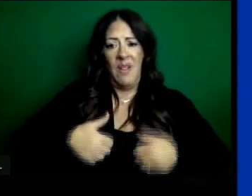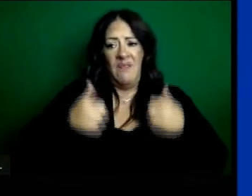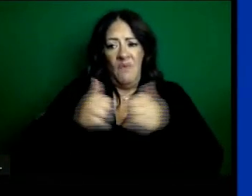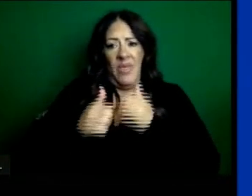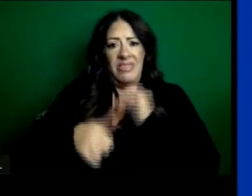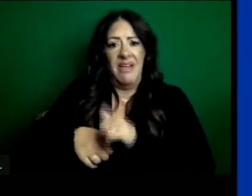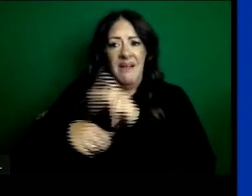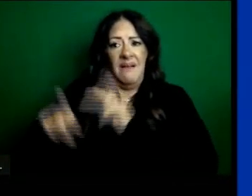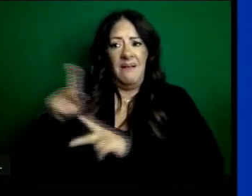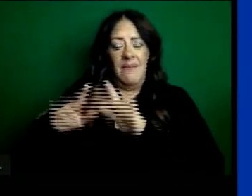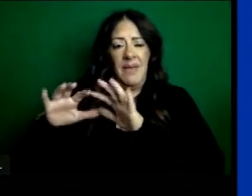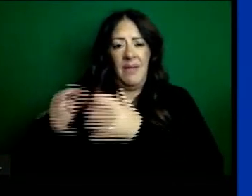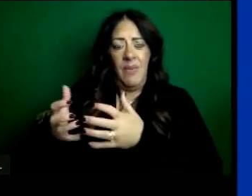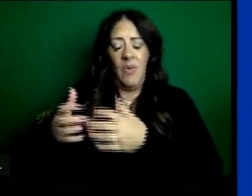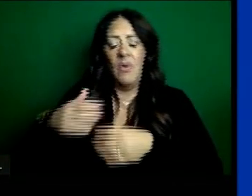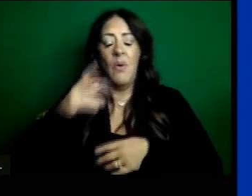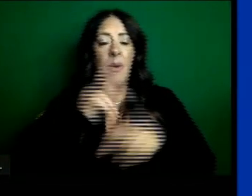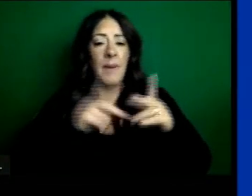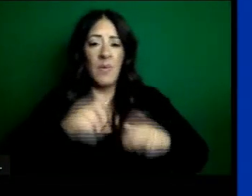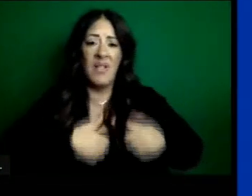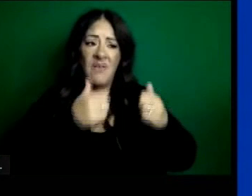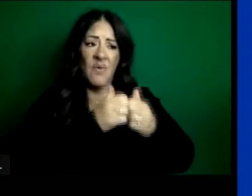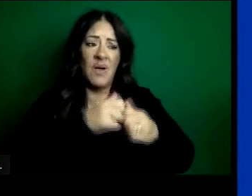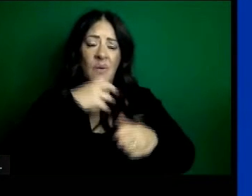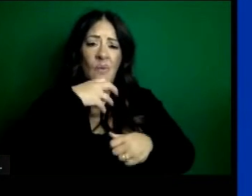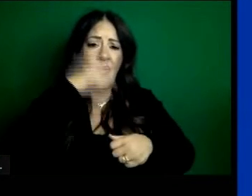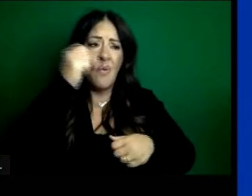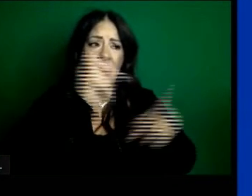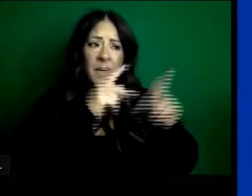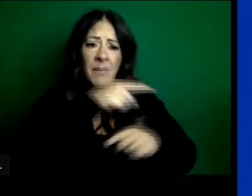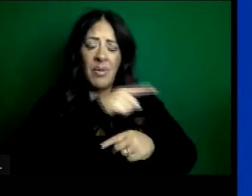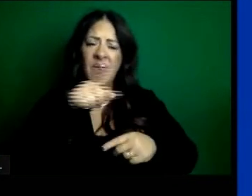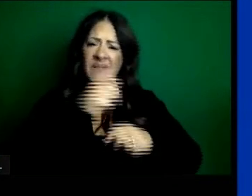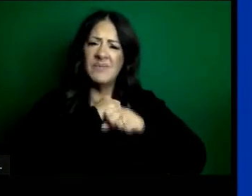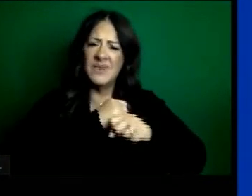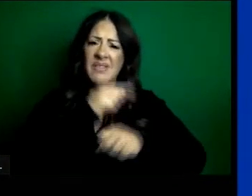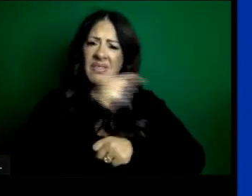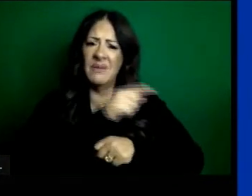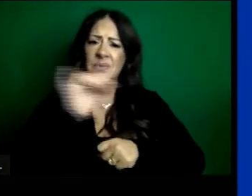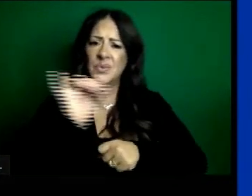HOUSEHOLDS WHERE IT'S HARD TO PROTECT AT RISK PEOPLE, THOSE